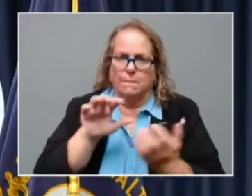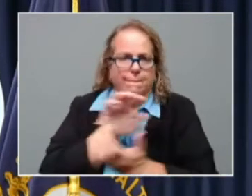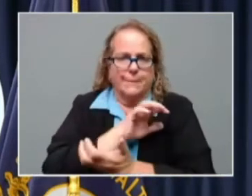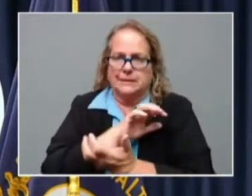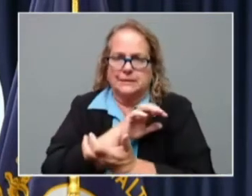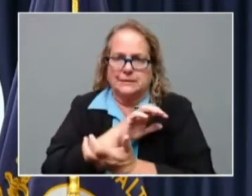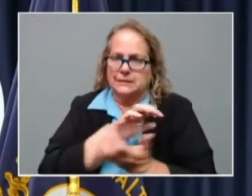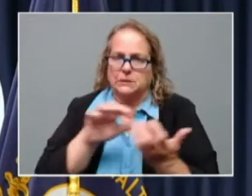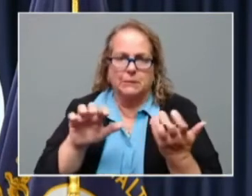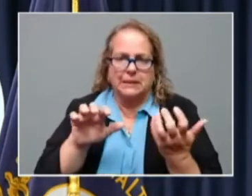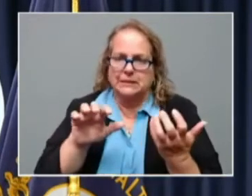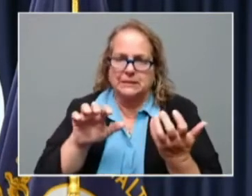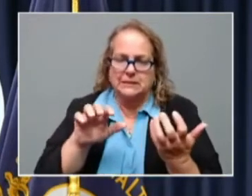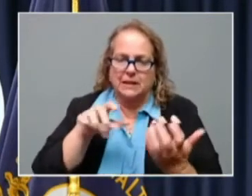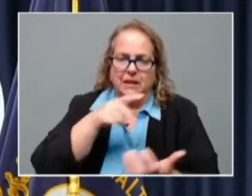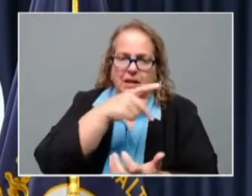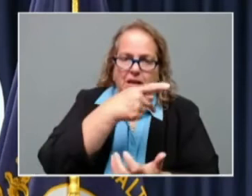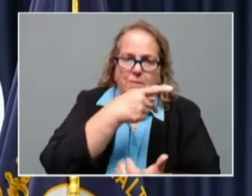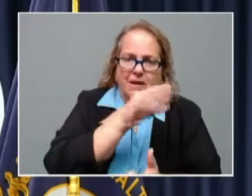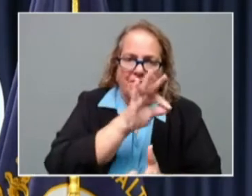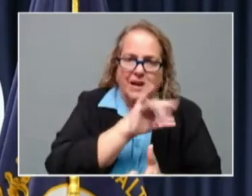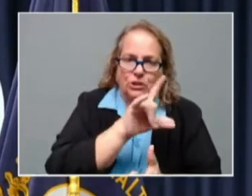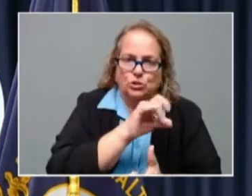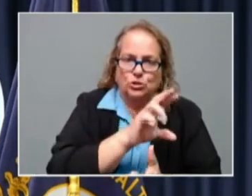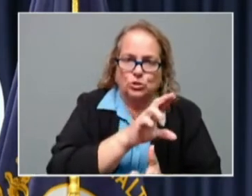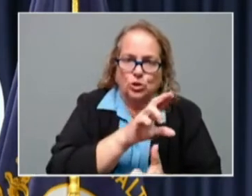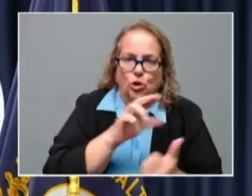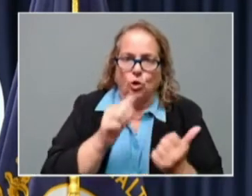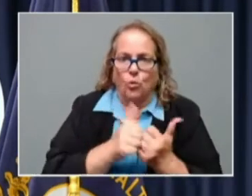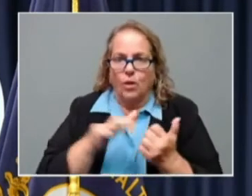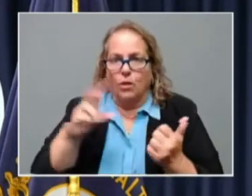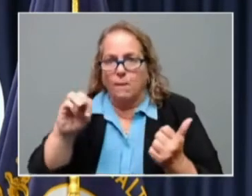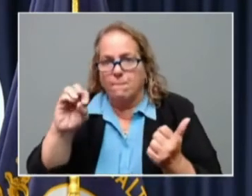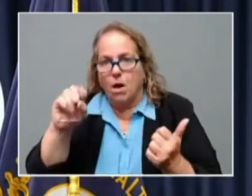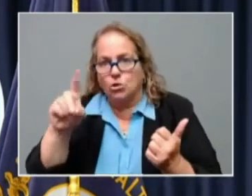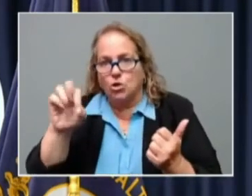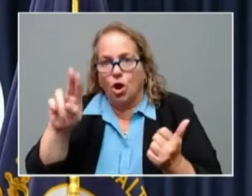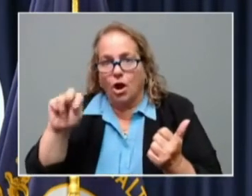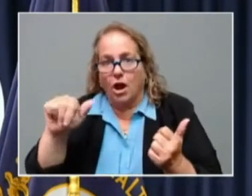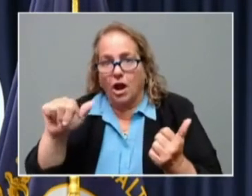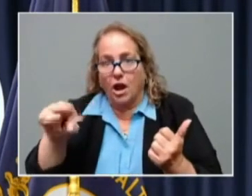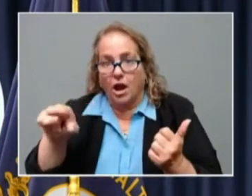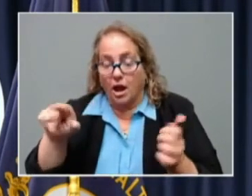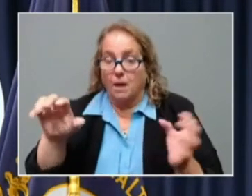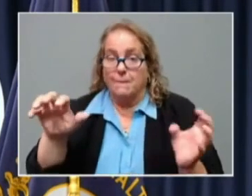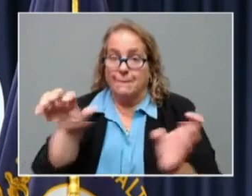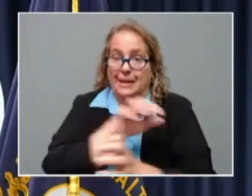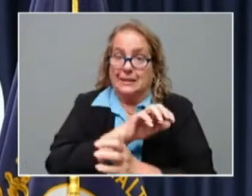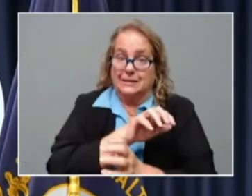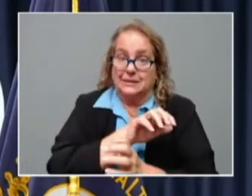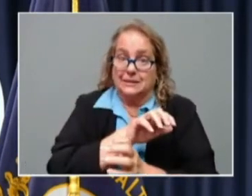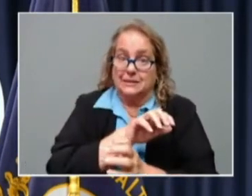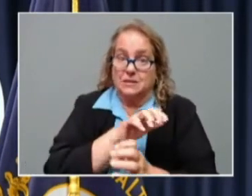Moderna or J. And J. We we will have more news soon. But right now we